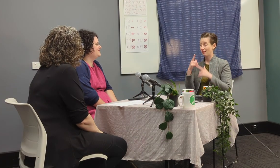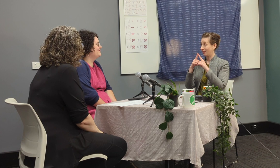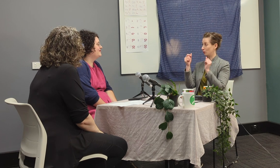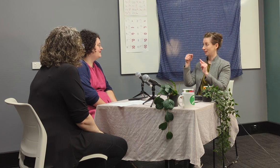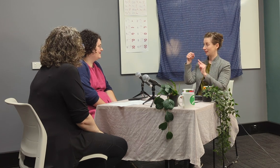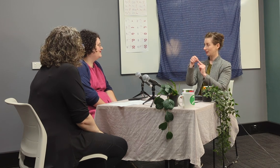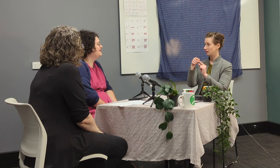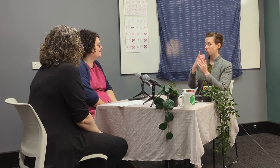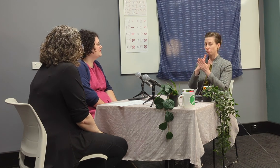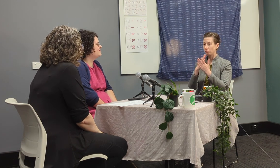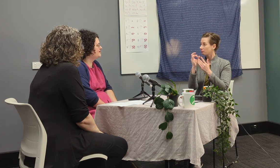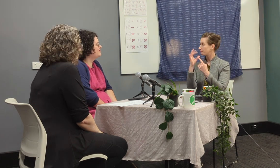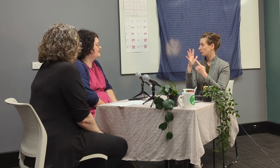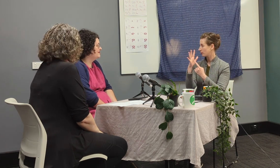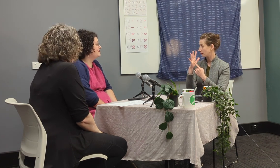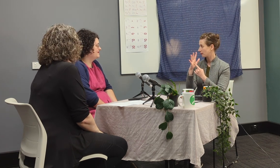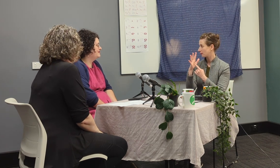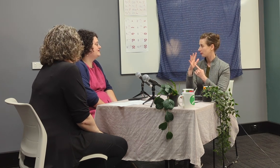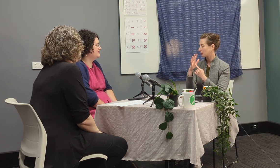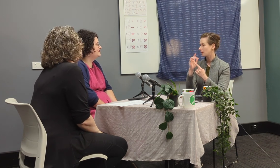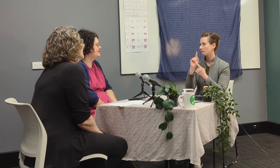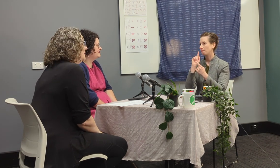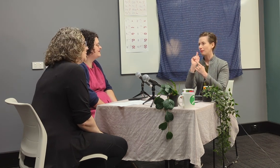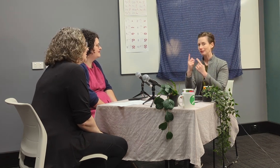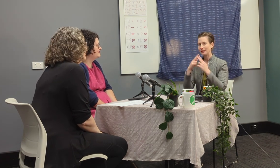Well, linguistics is really important.